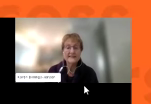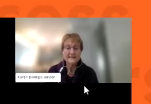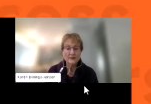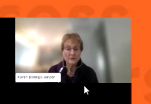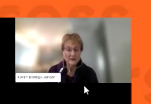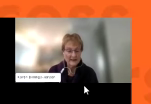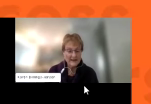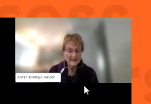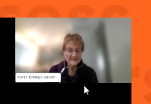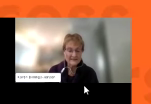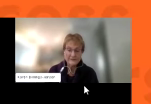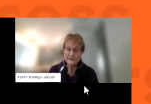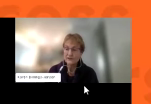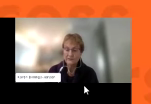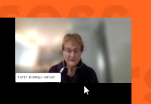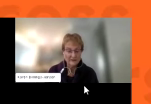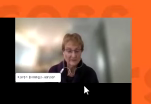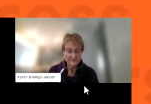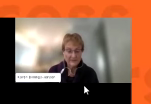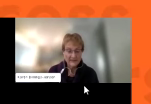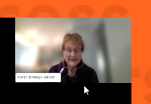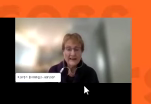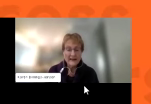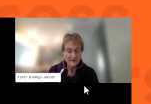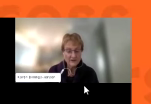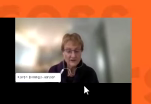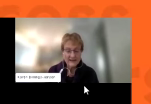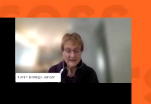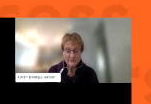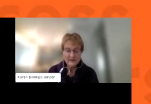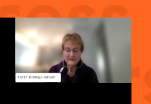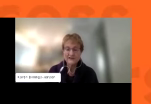accessible? How safe do you feel? How do you get out and about to